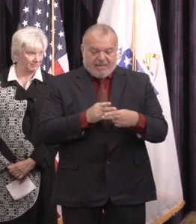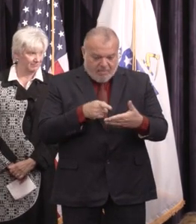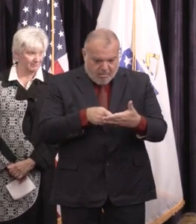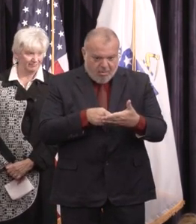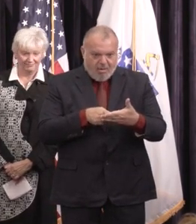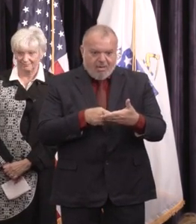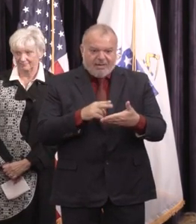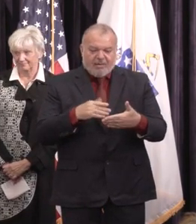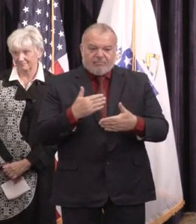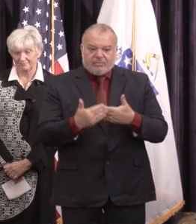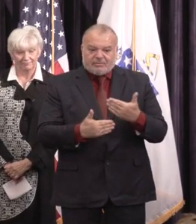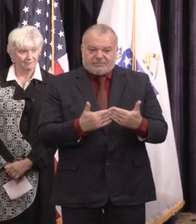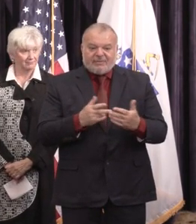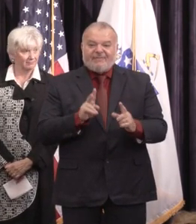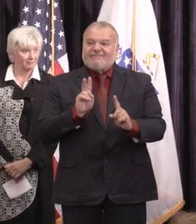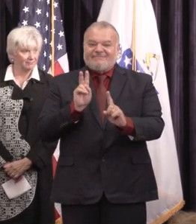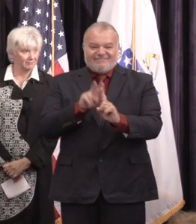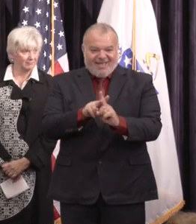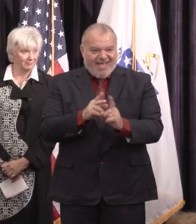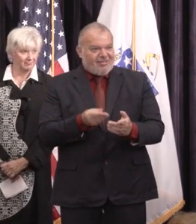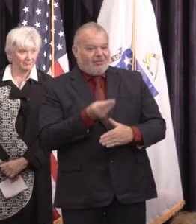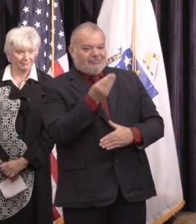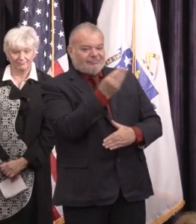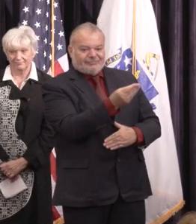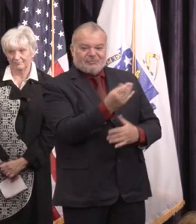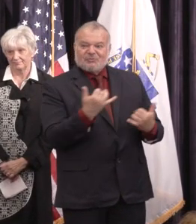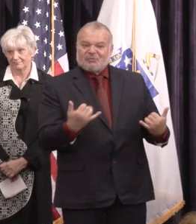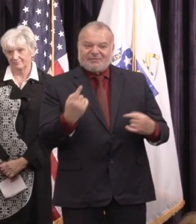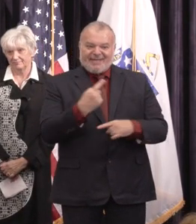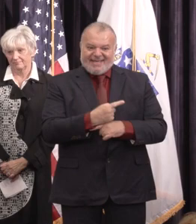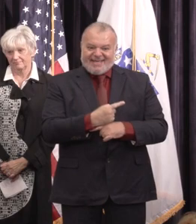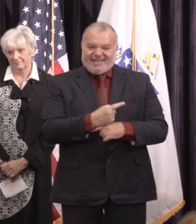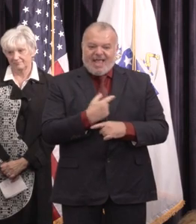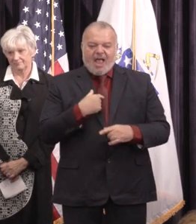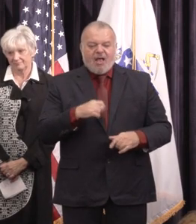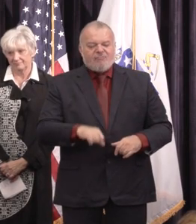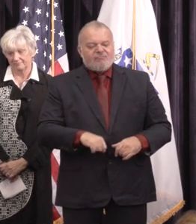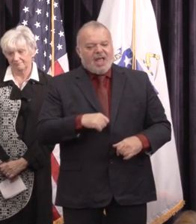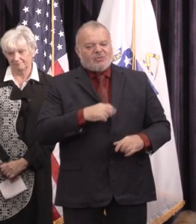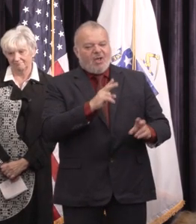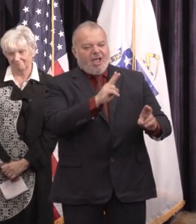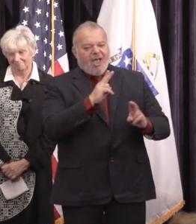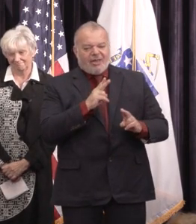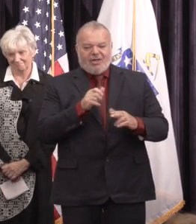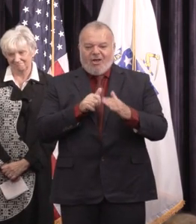an honor to be part of an administration that is so wholeheartedly committed to eliminating